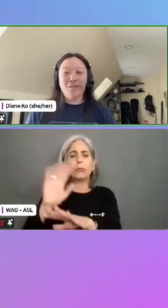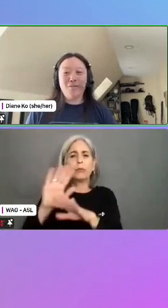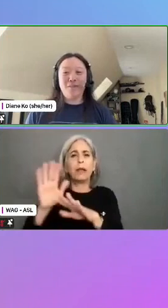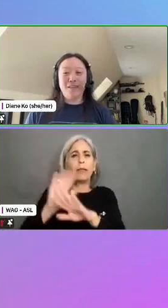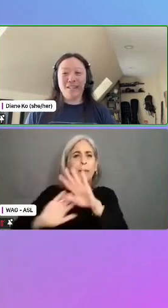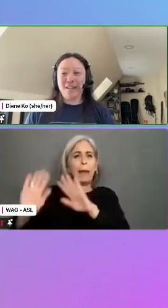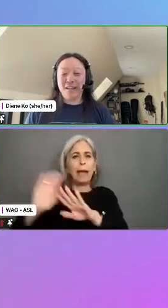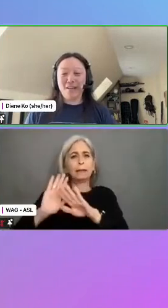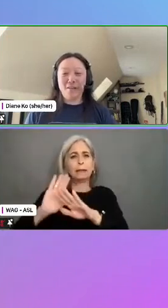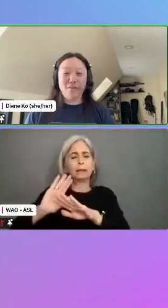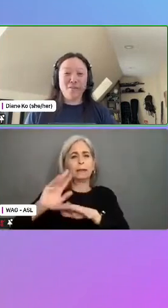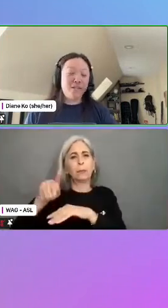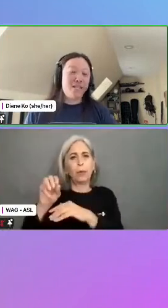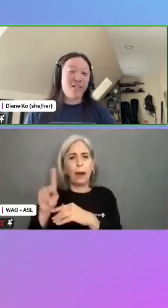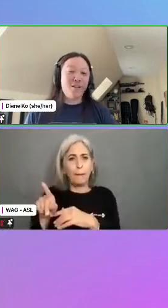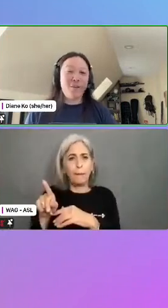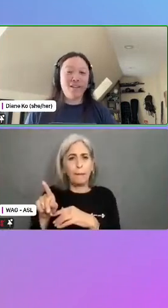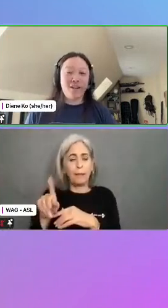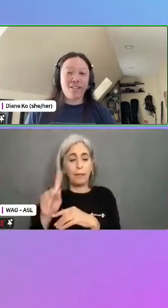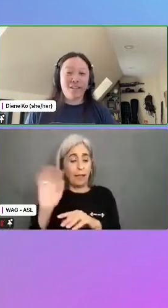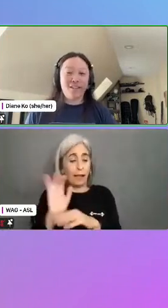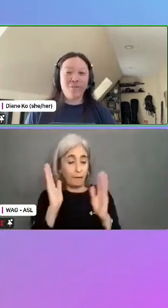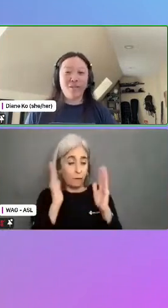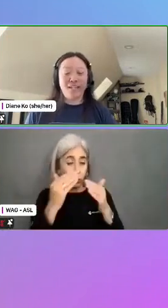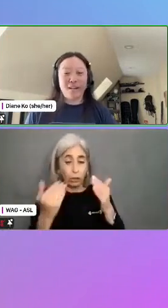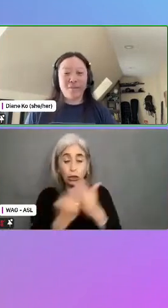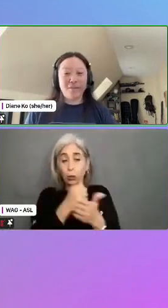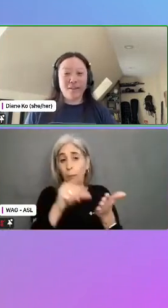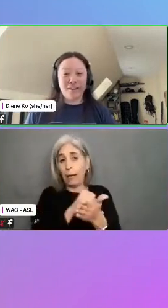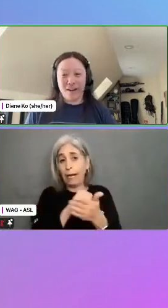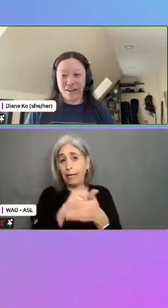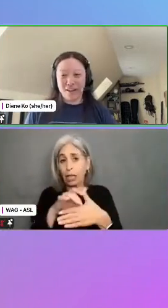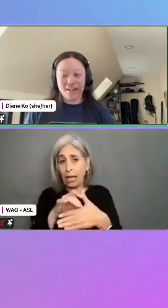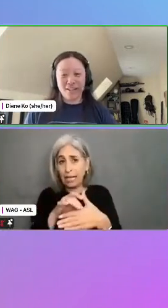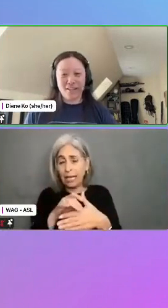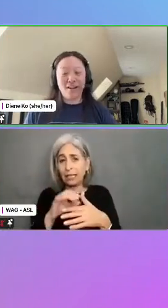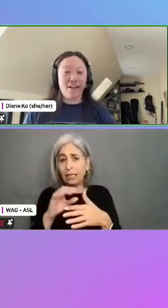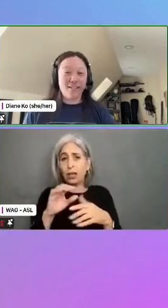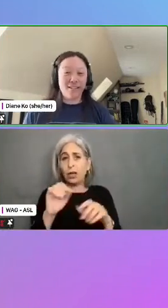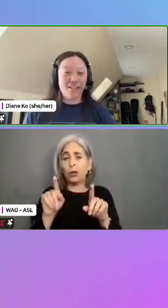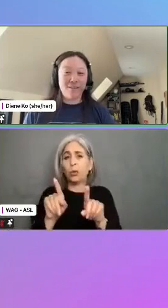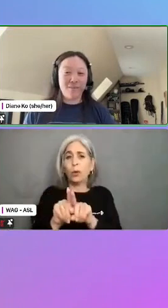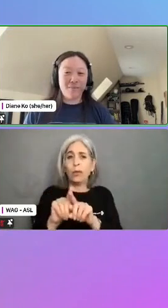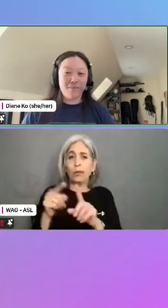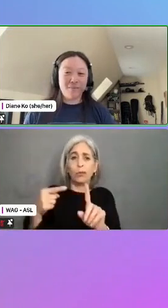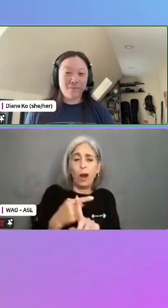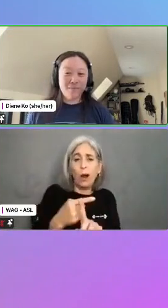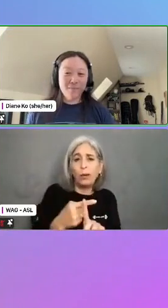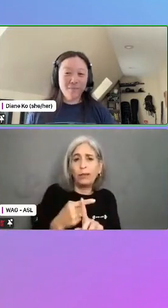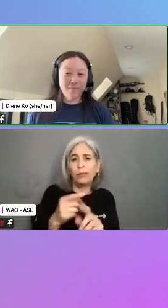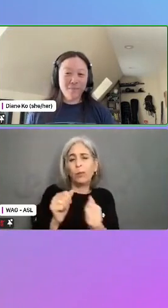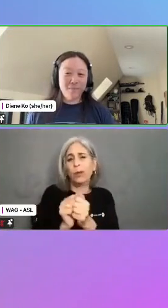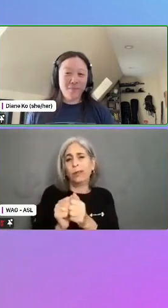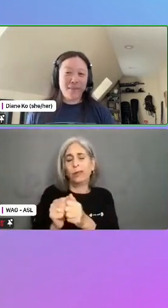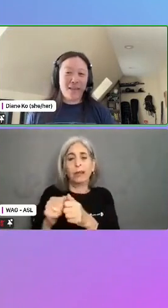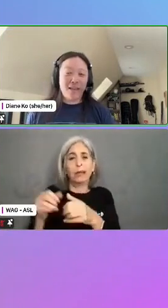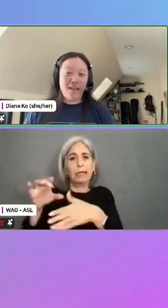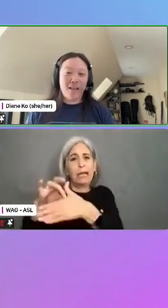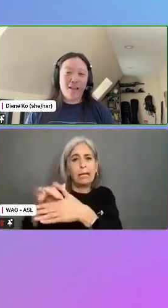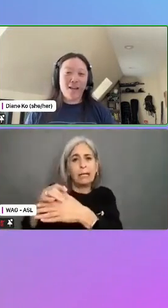has a way to store a reference to a value called use rev. One of the primary uses of it is to store a reference to a Dom element. We can do this by creating a variable, let's call it input ref pair and set it to the result of calling use